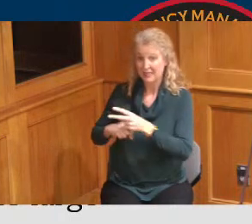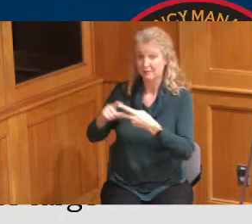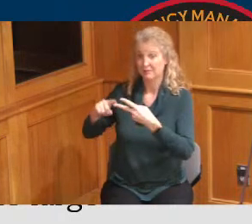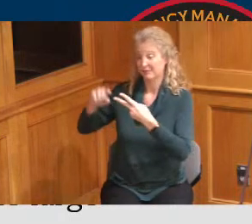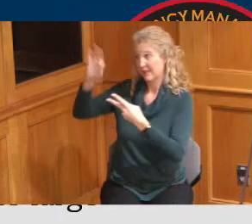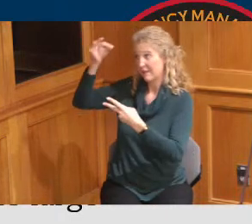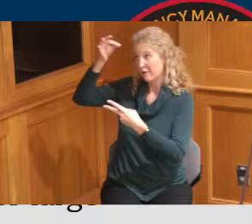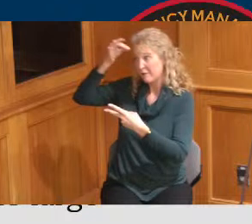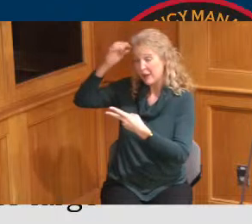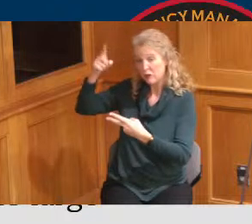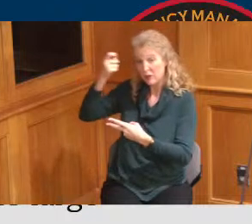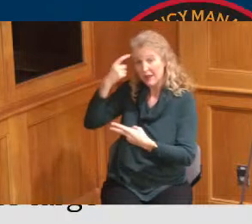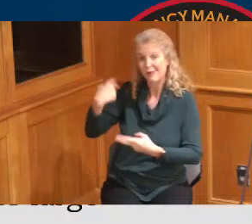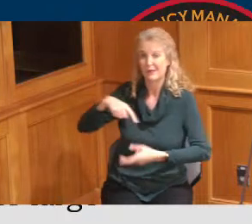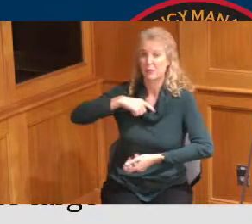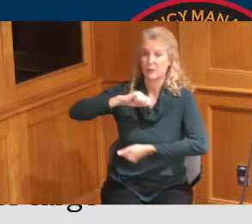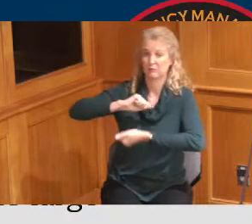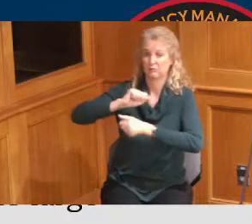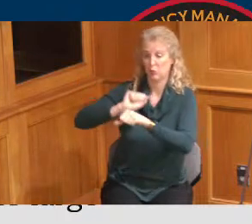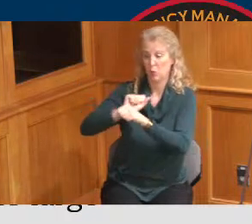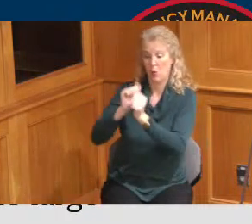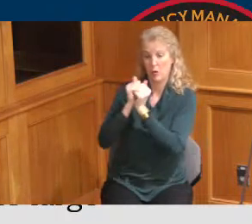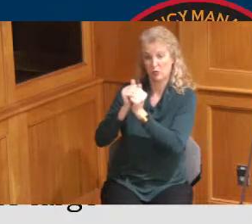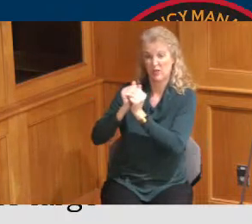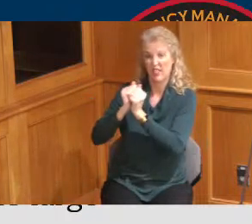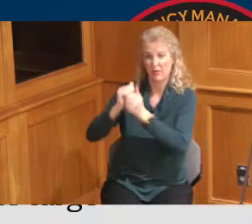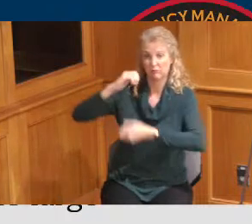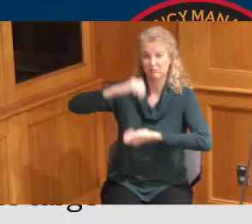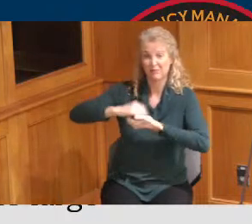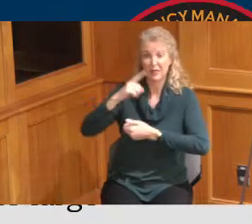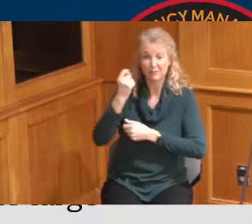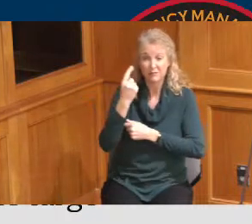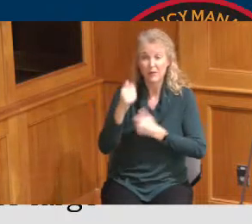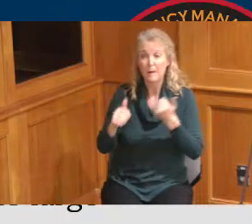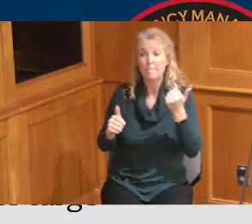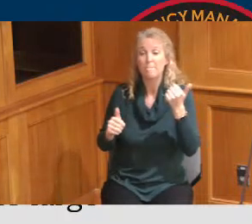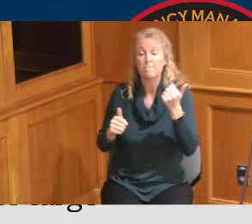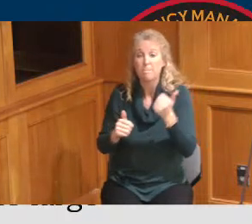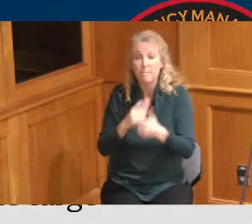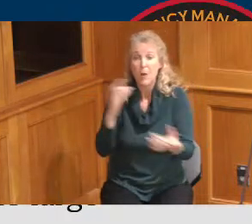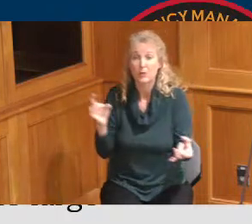large disaster I will note that most disasters while a disaster at the local level rarely